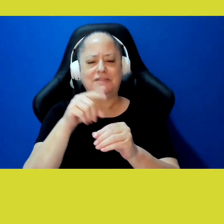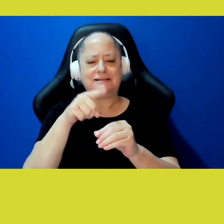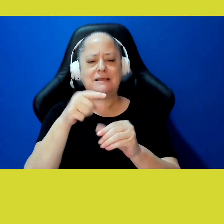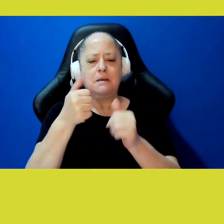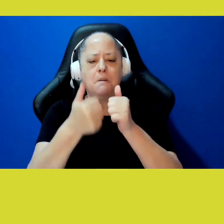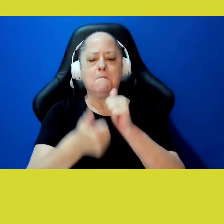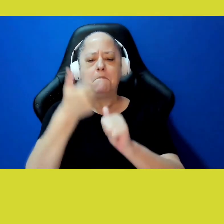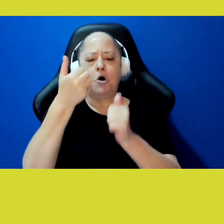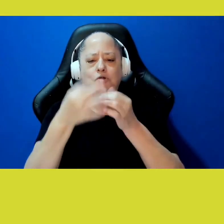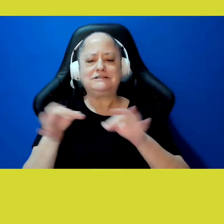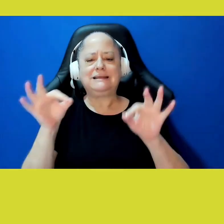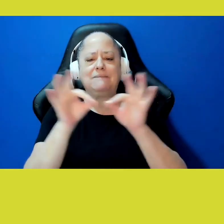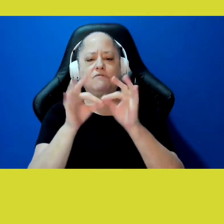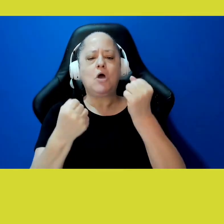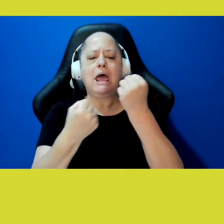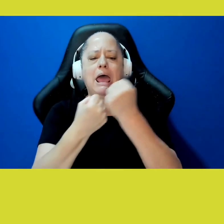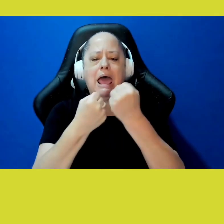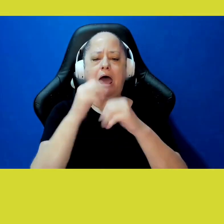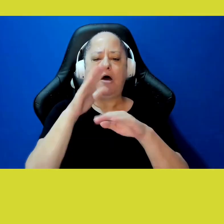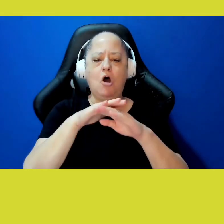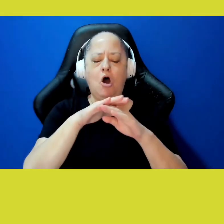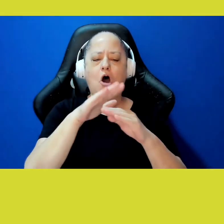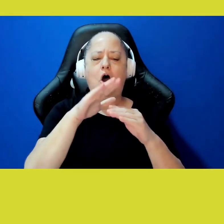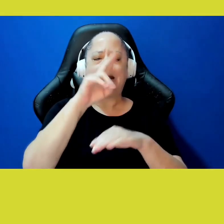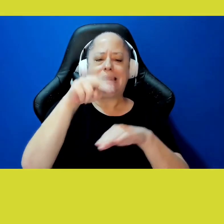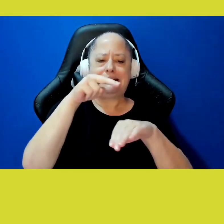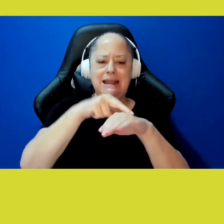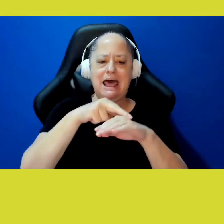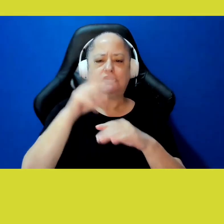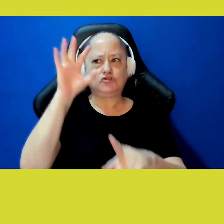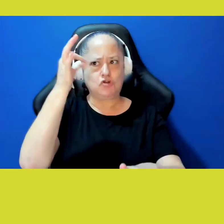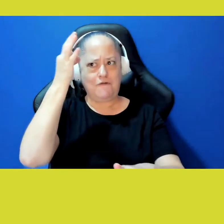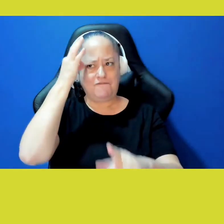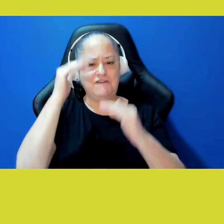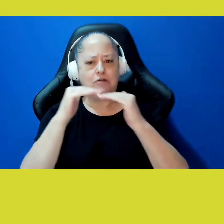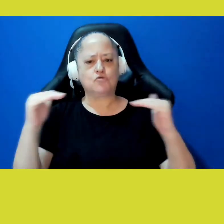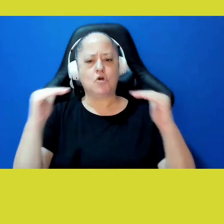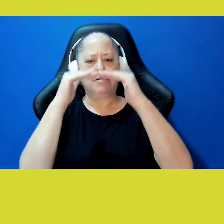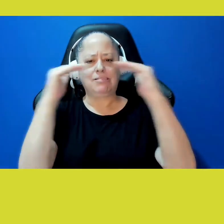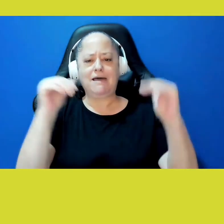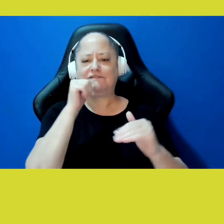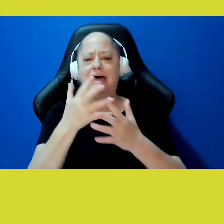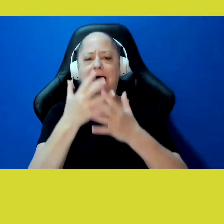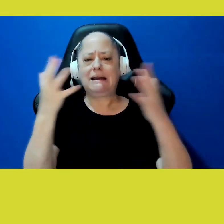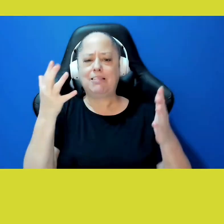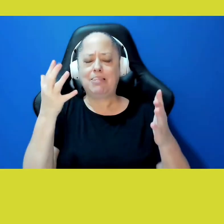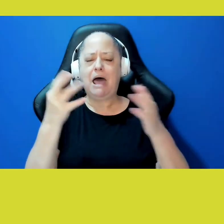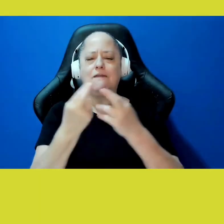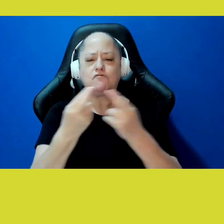advocacy on national and federal levels. As we know, there's not a lot of resources right now, and we